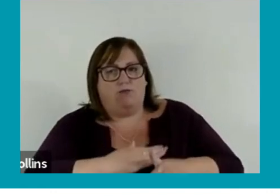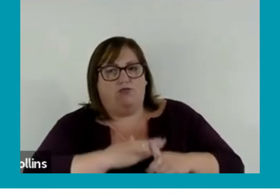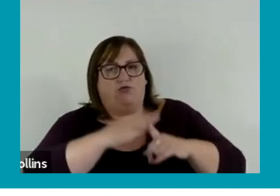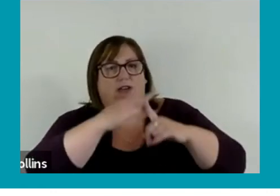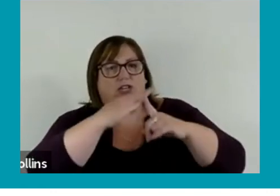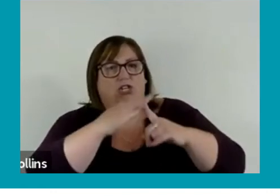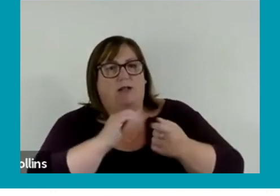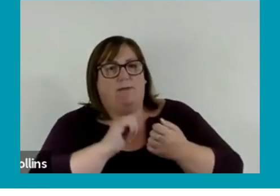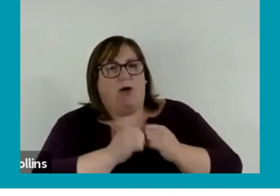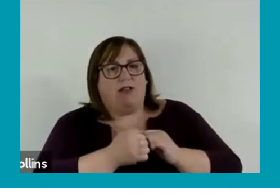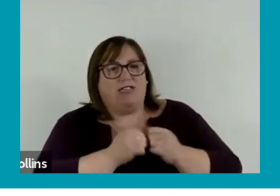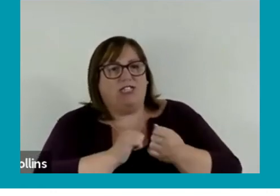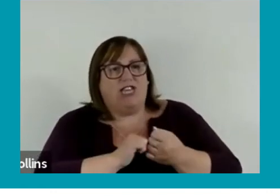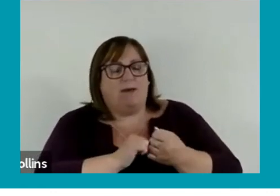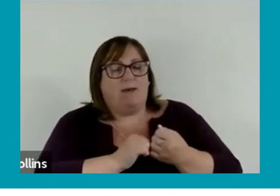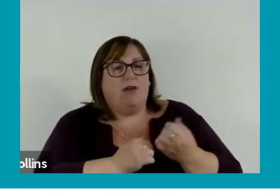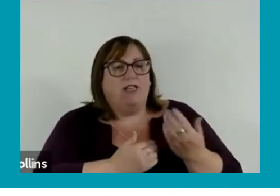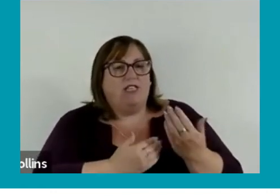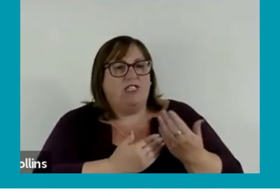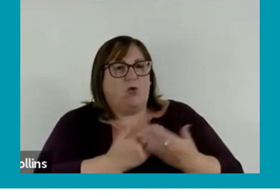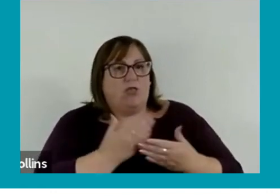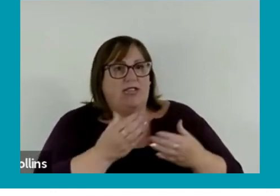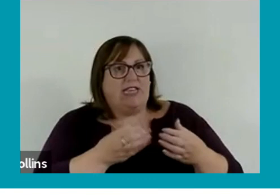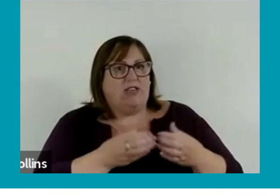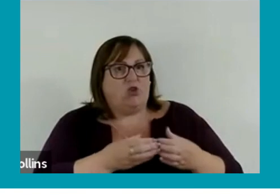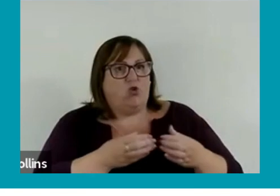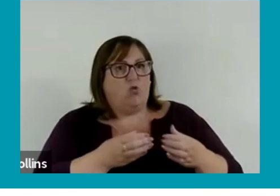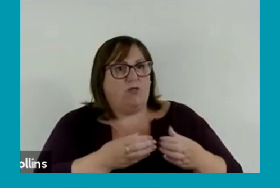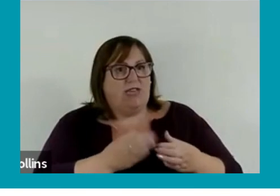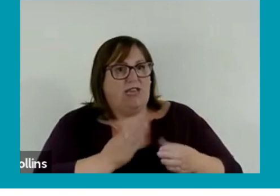tasked with quite a lot um i think the challenges really we've got is a lack of